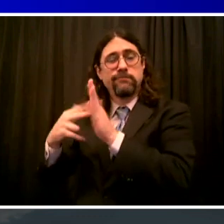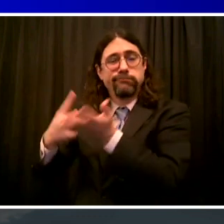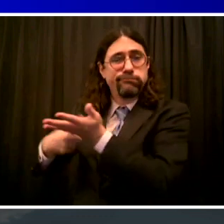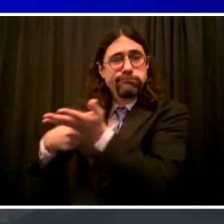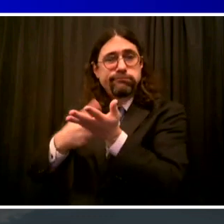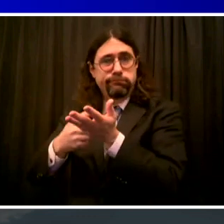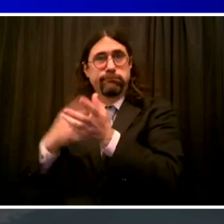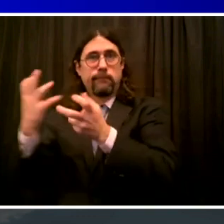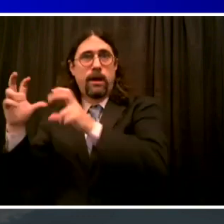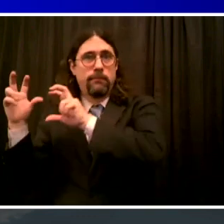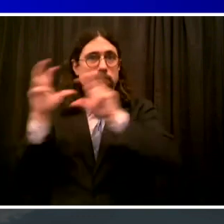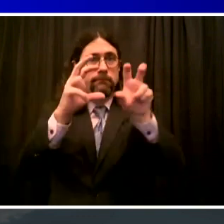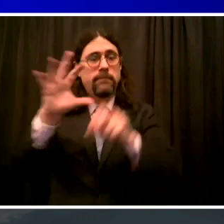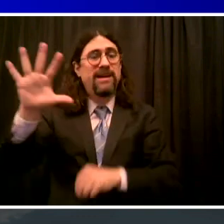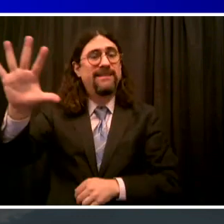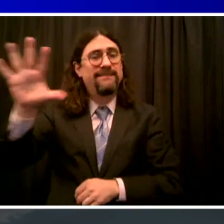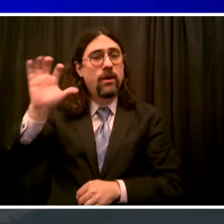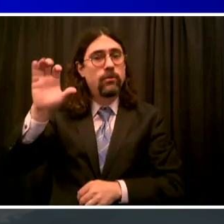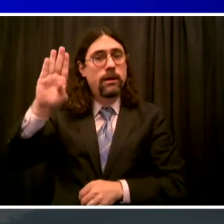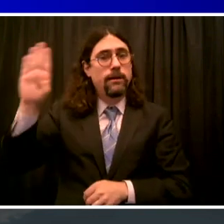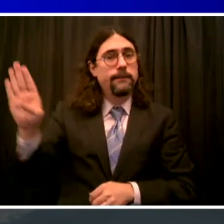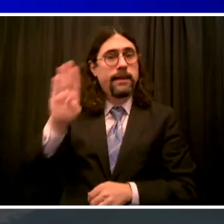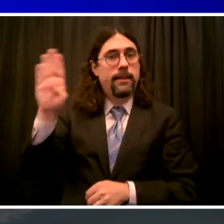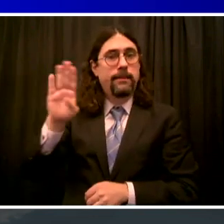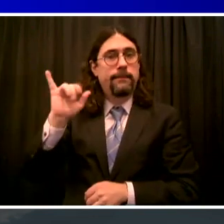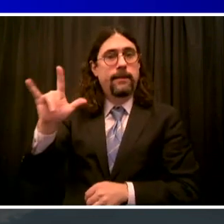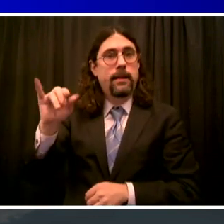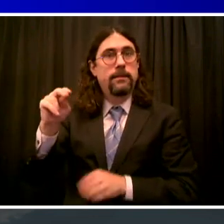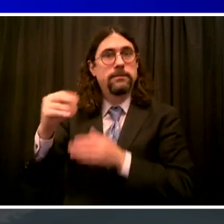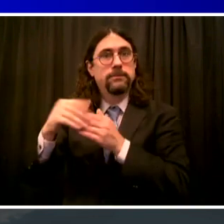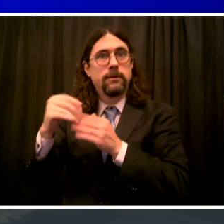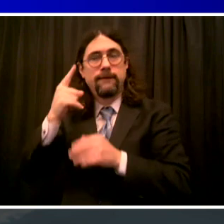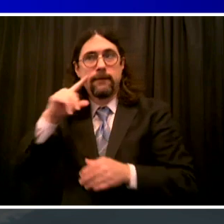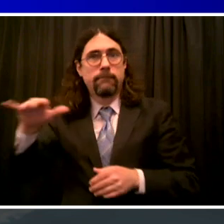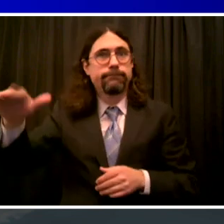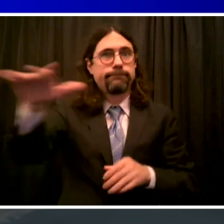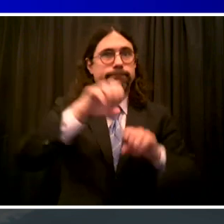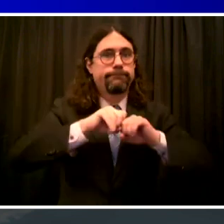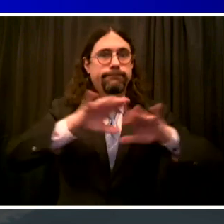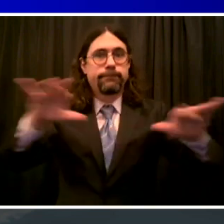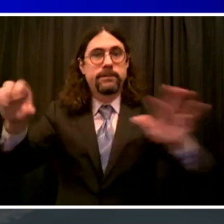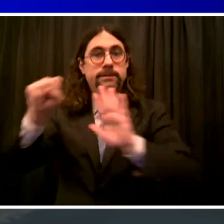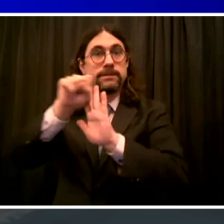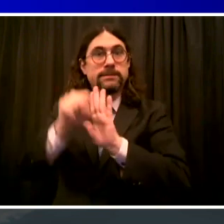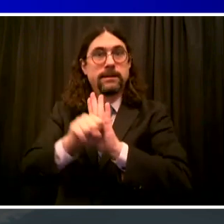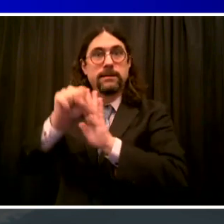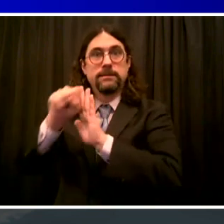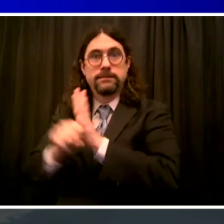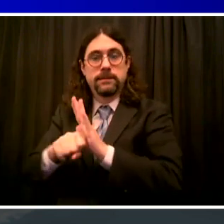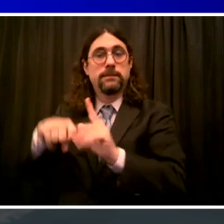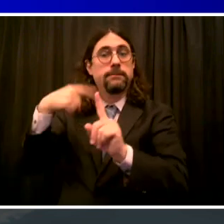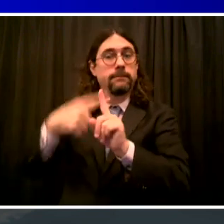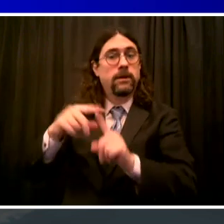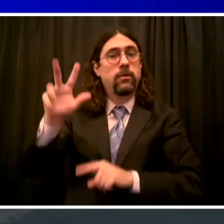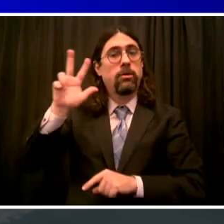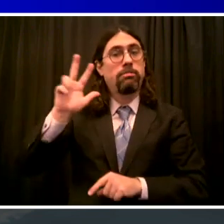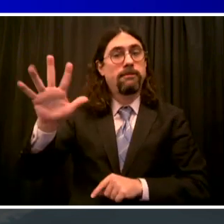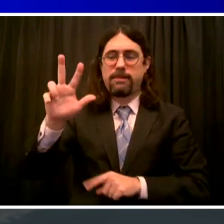OVERALL APCKGEA, 500 BILLION FOR STATES.